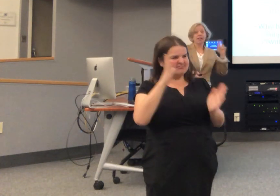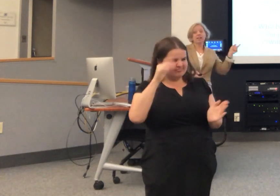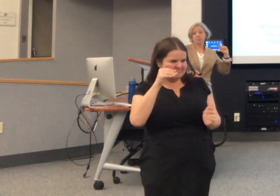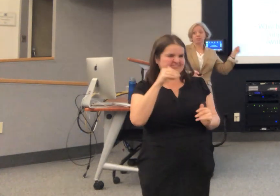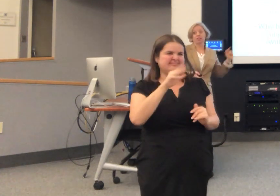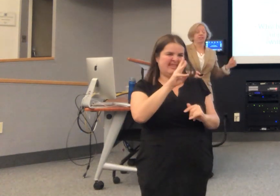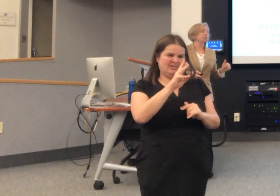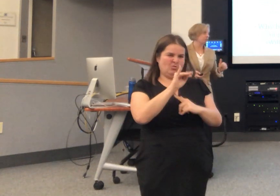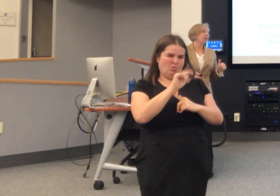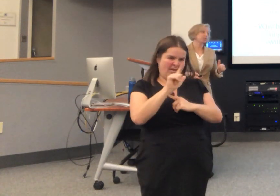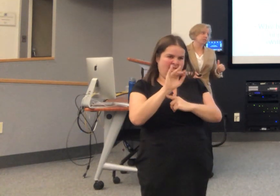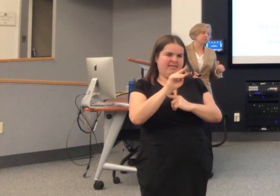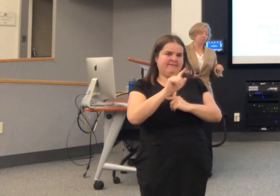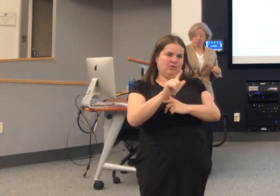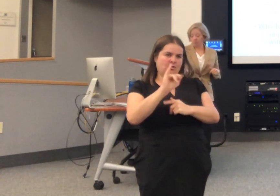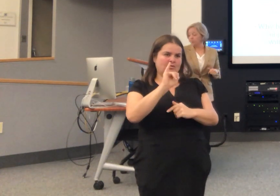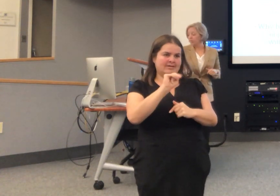And that has an effect later on in penalties.